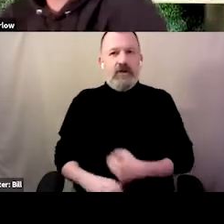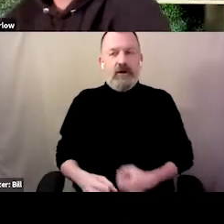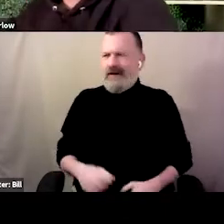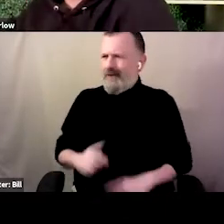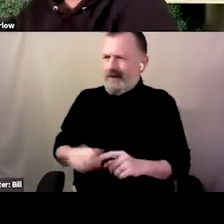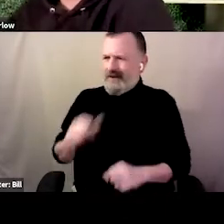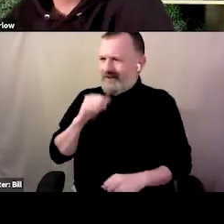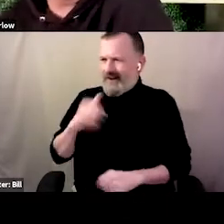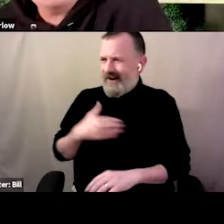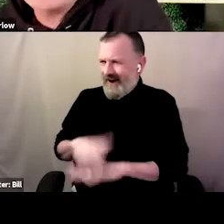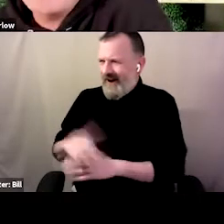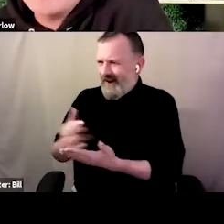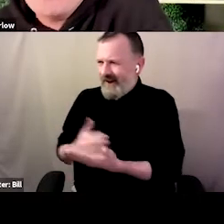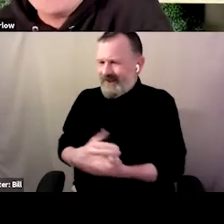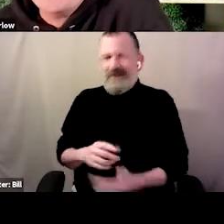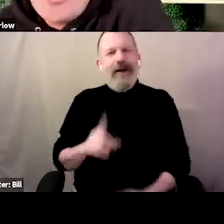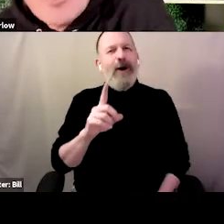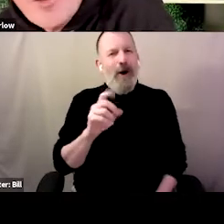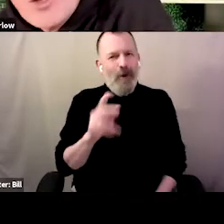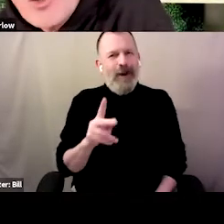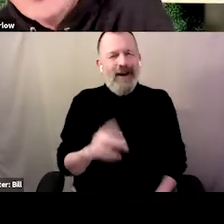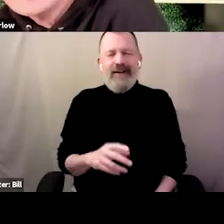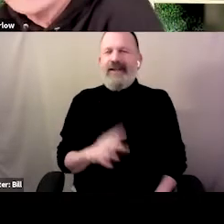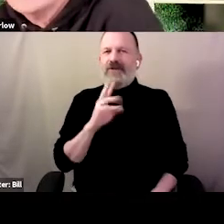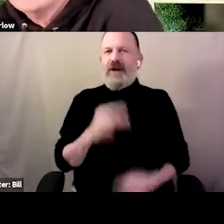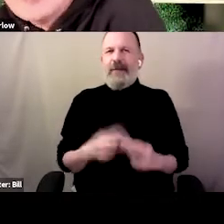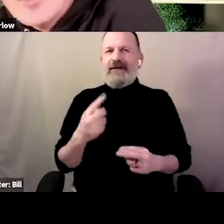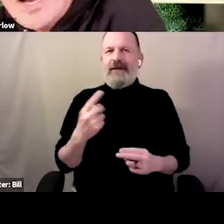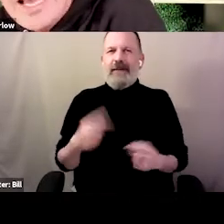CalebBarlow: But now, now let's get into something a little controversial. Who has control over their internet